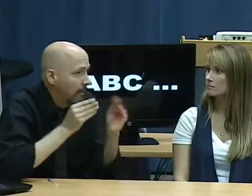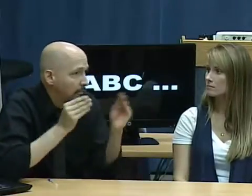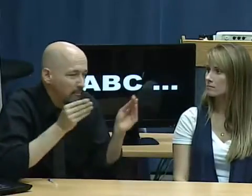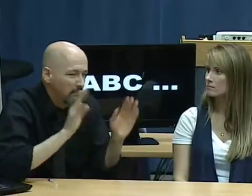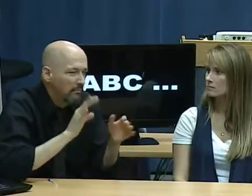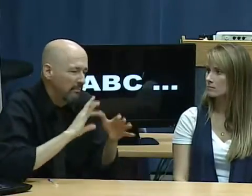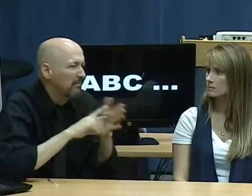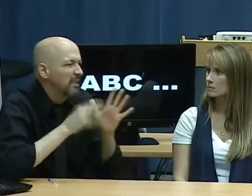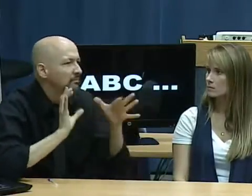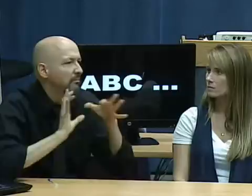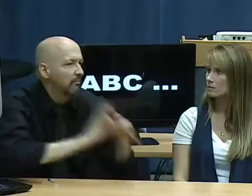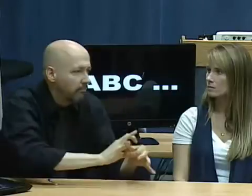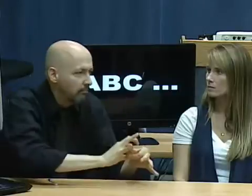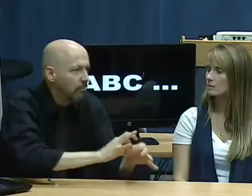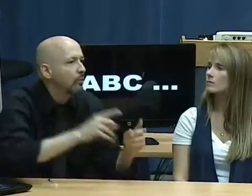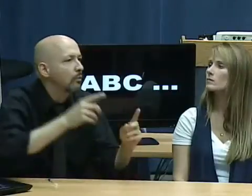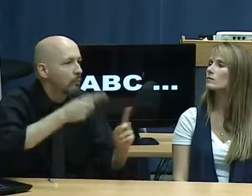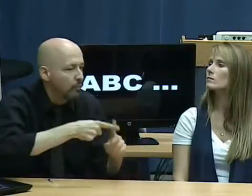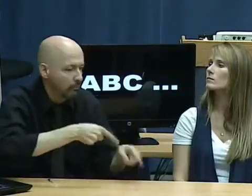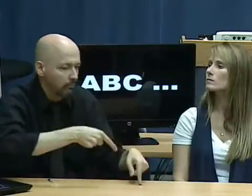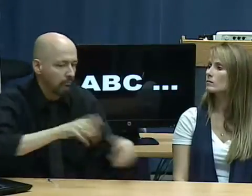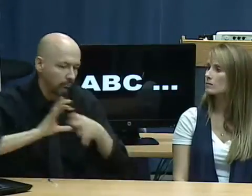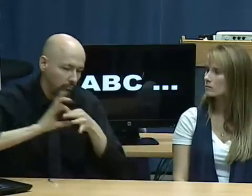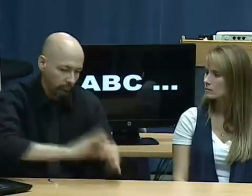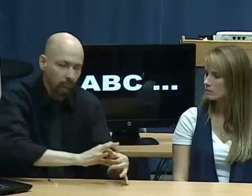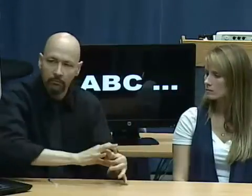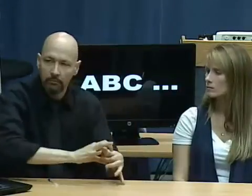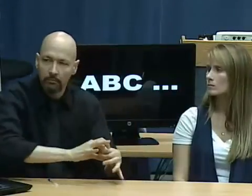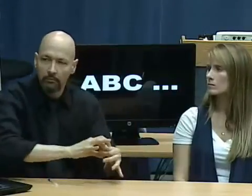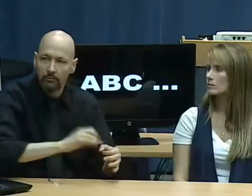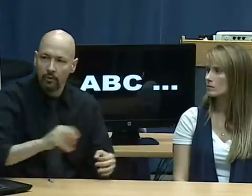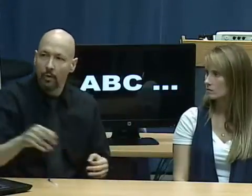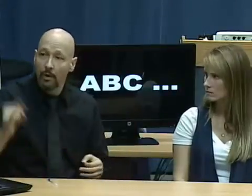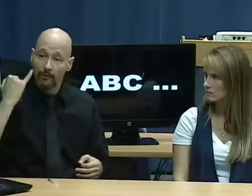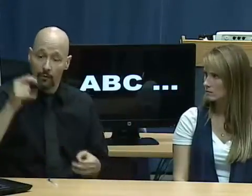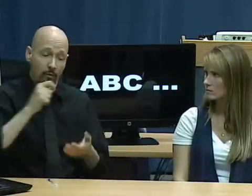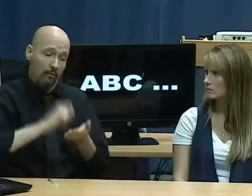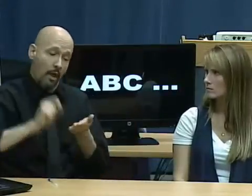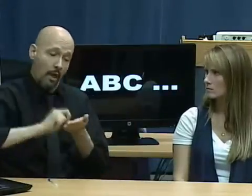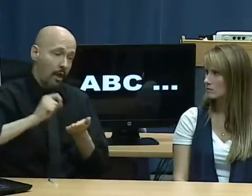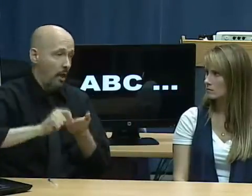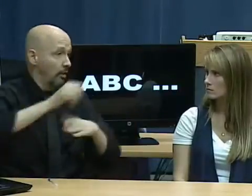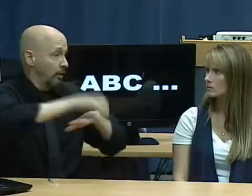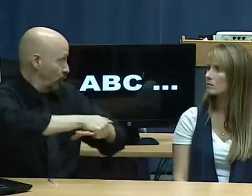A folded paper map? No. It shows that the sign is connected to the letter. If you write in English,